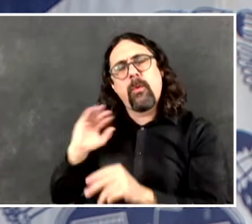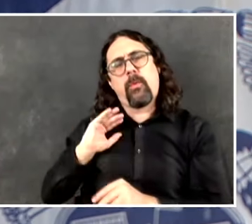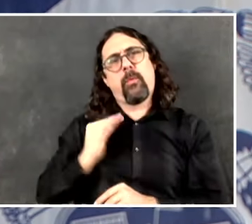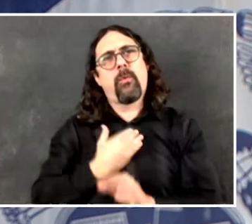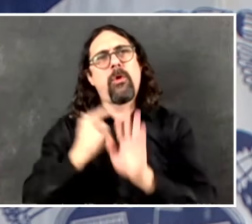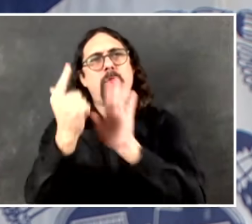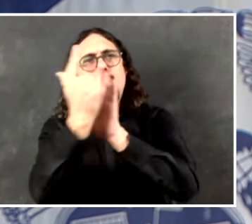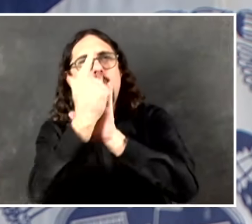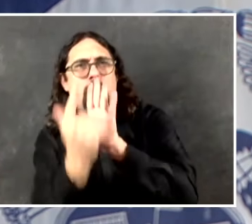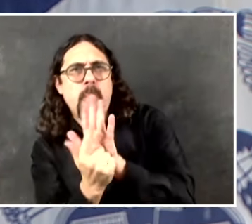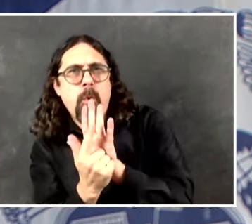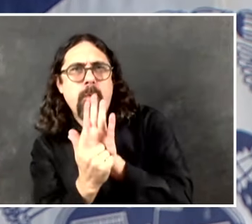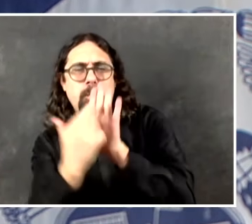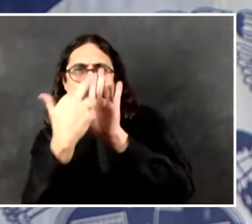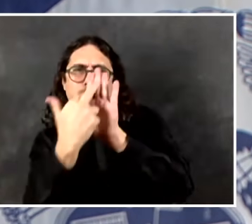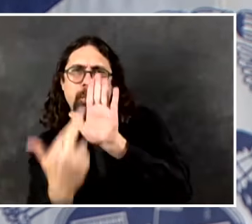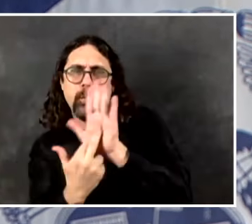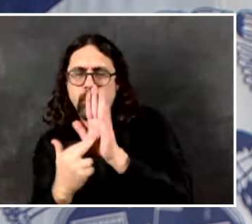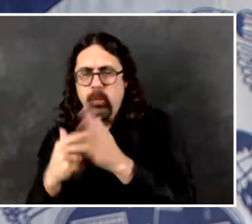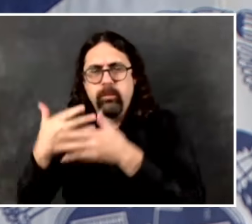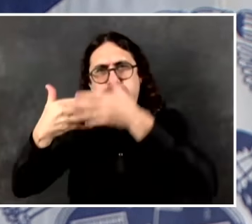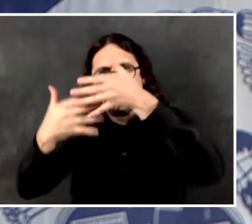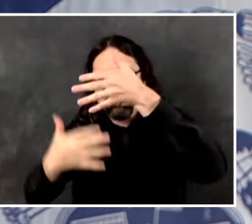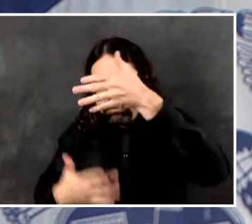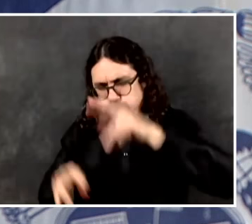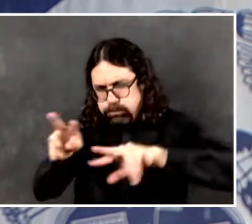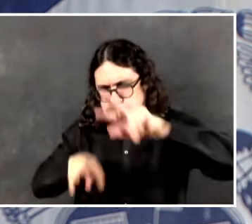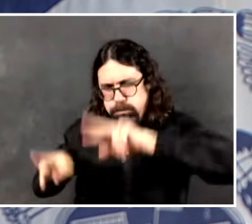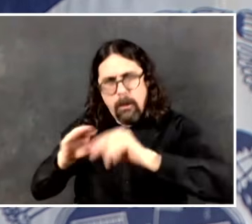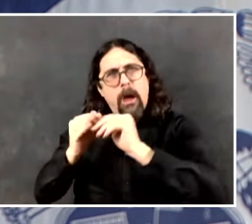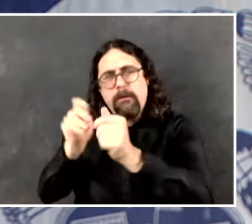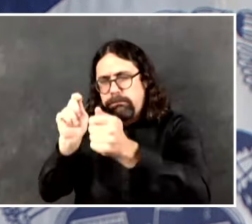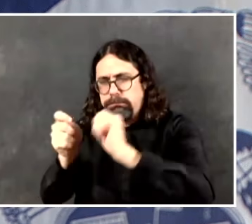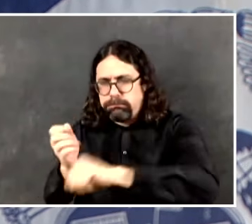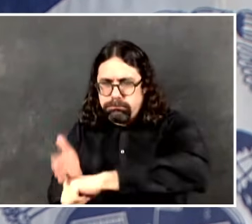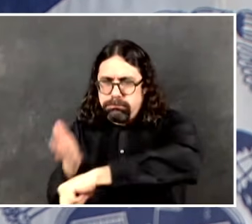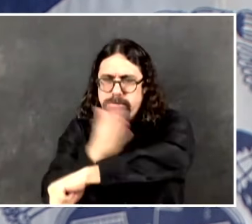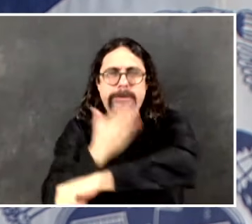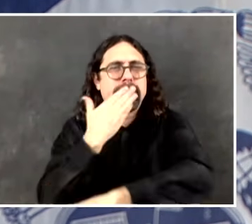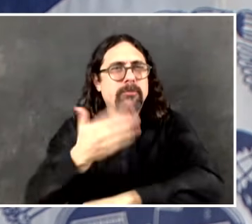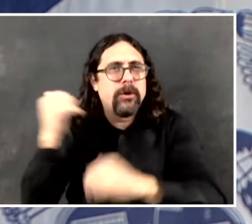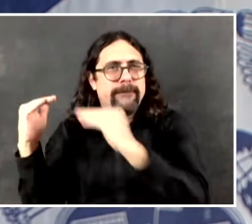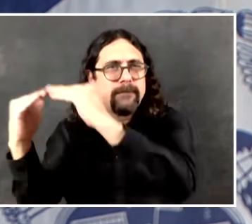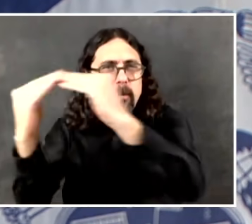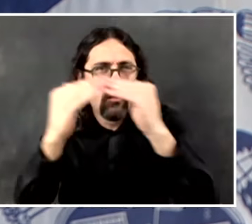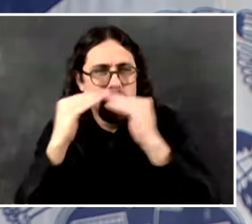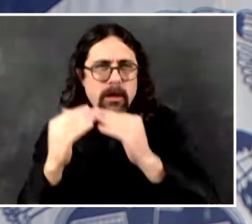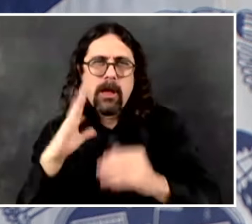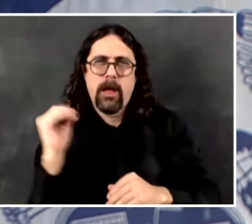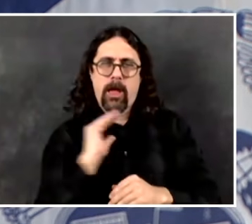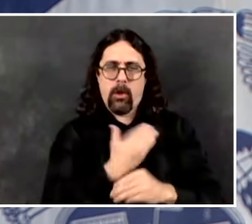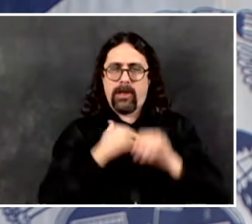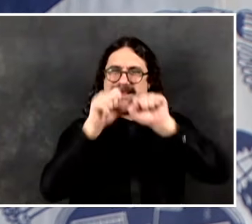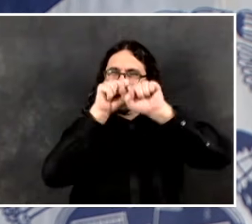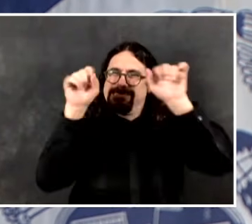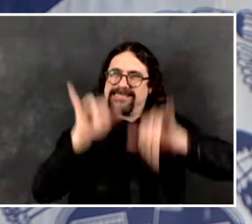MUCH MORE DEEPLY SENURE A FAIR RECOVERY. SO I'M GOING TO BE TALKING TO YOU GAAIN ABOUT THE